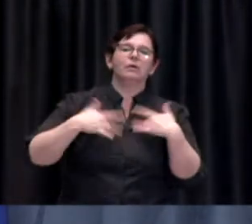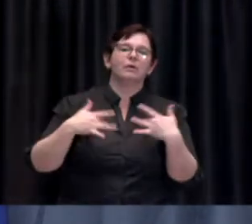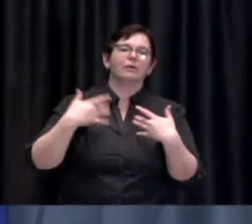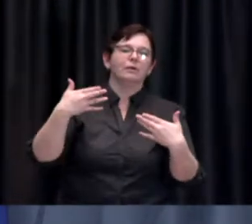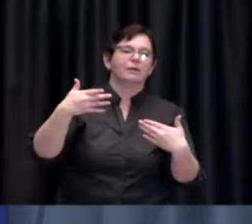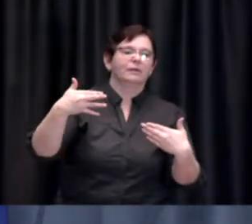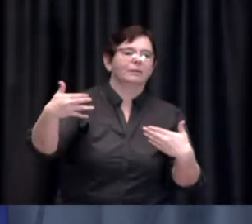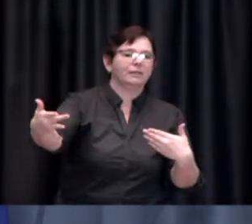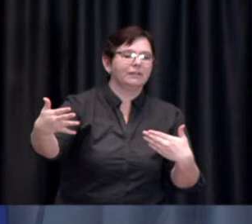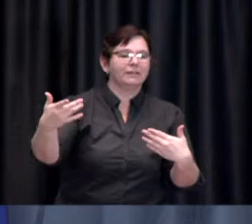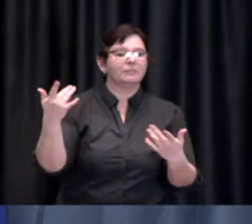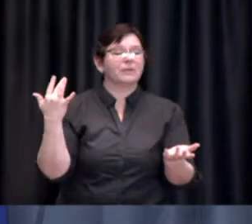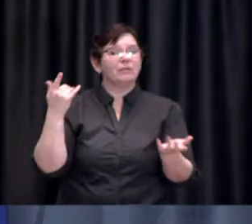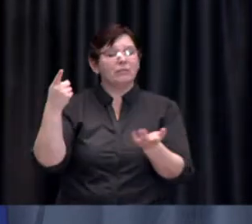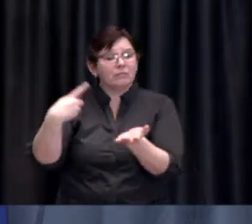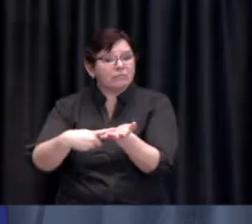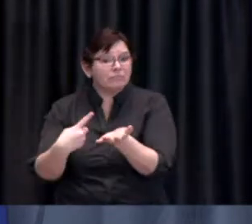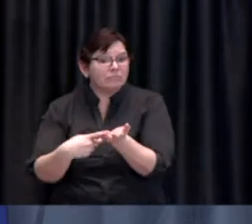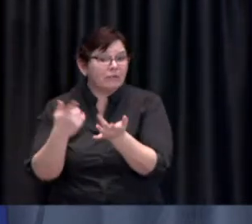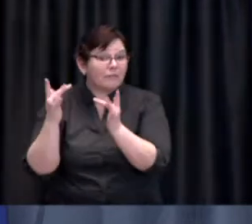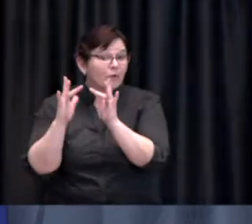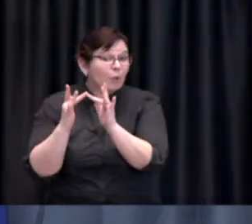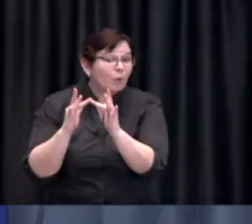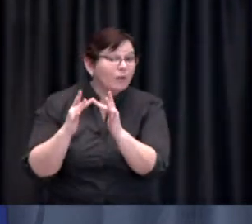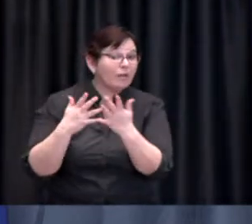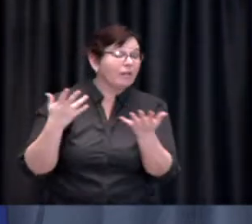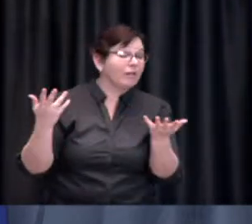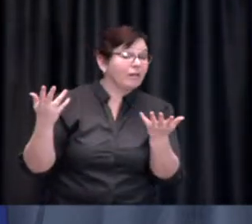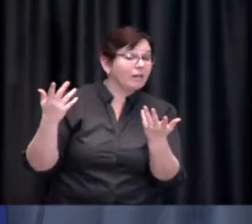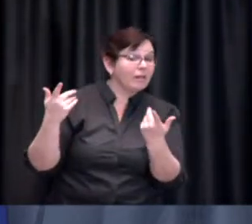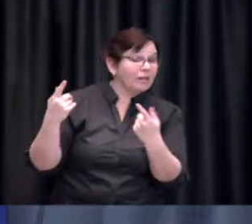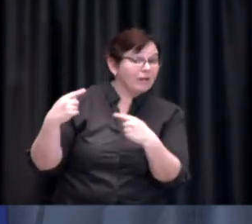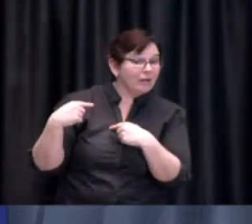I haven't missed those two events in any year since probably I was a boy the Royal Winter Fair or the CNE